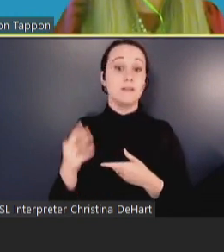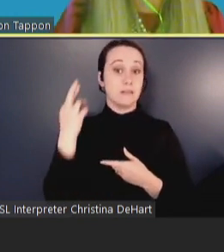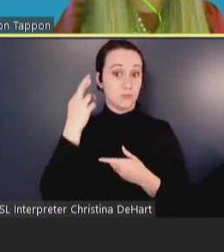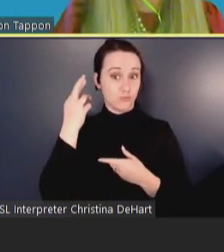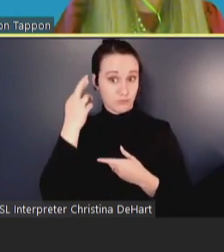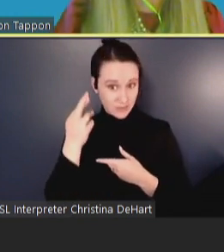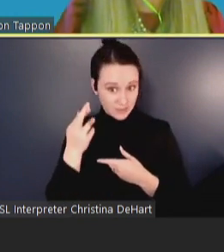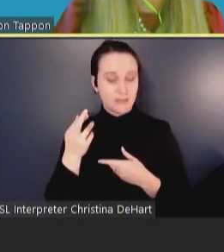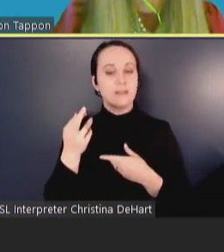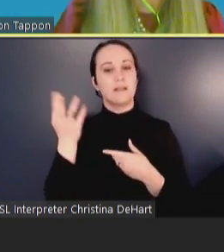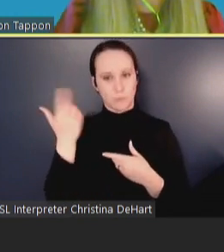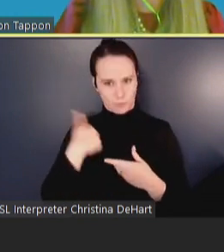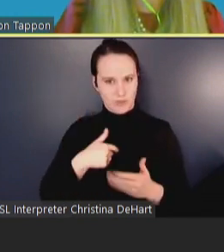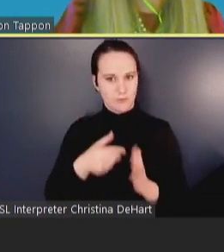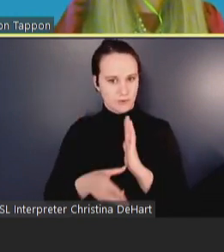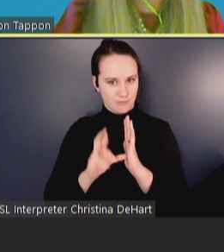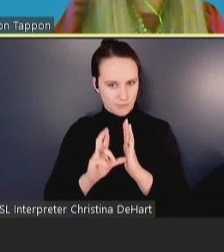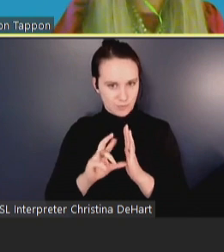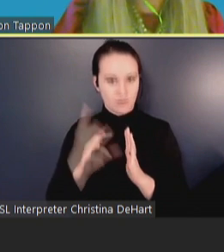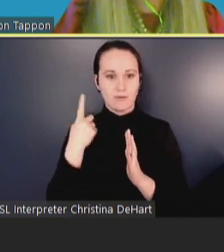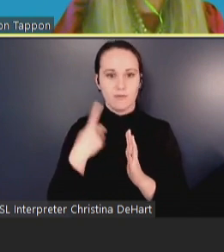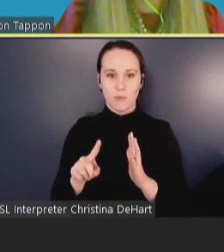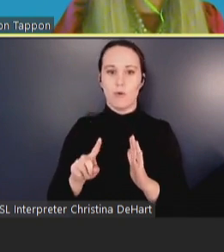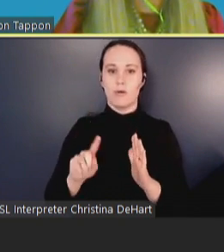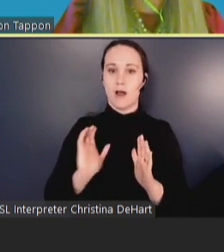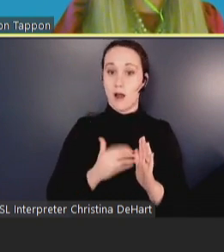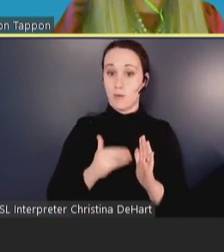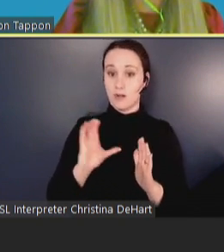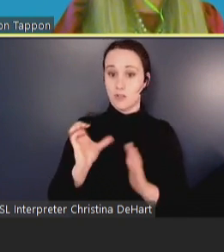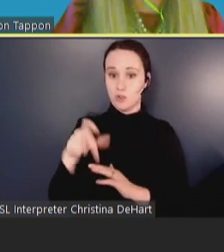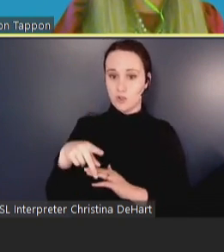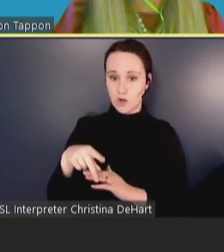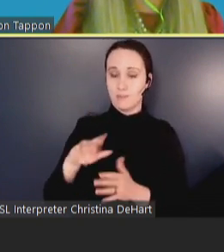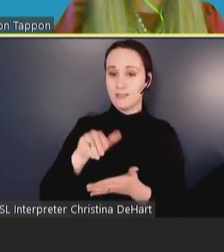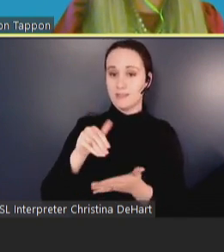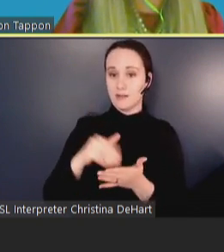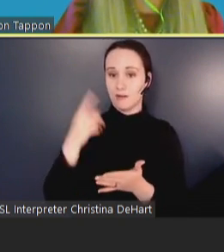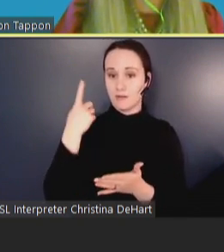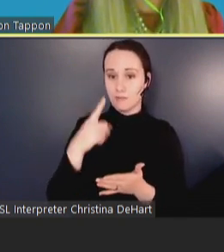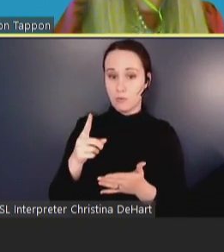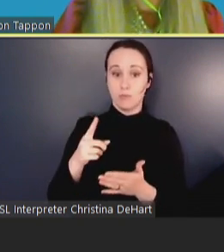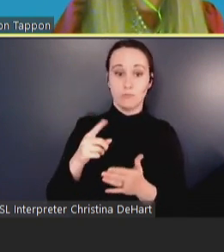including CHOP Center for Autism Research and our Office of Diversity and Inclusion. We really